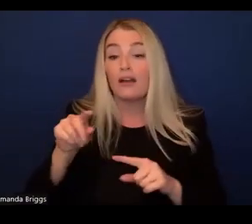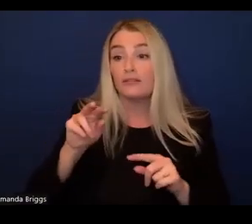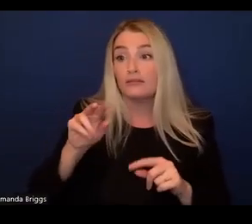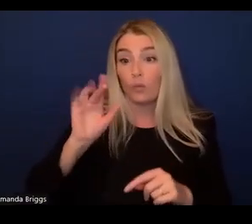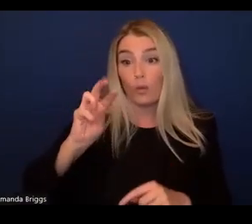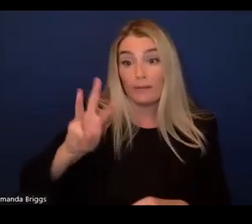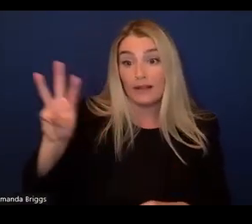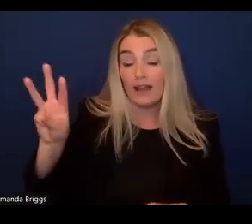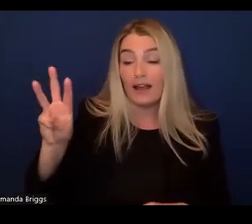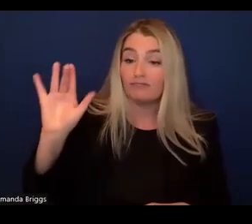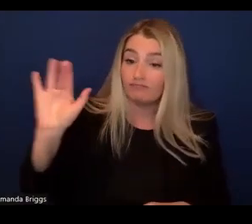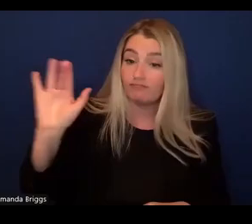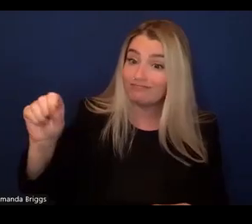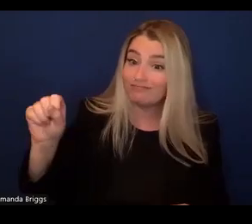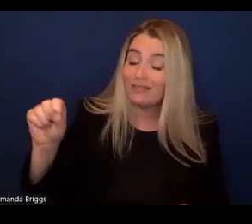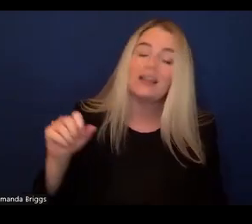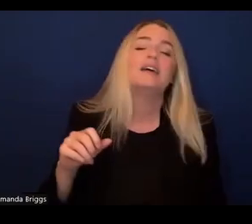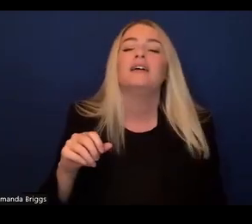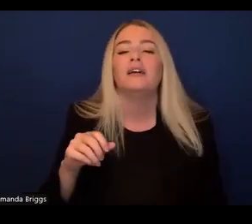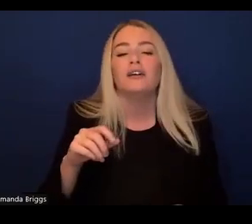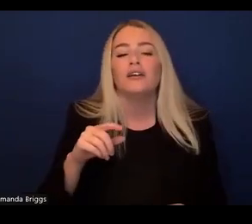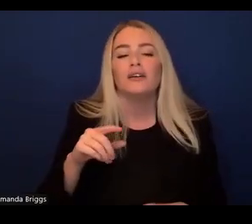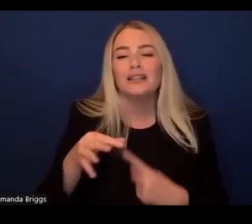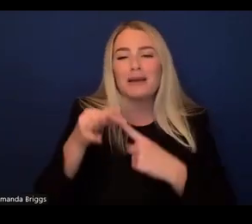Go. And you can look under under Special Education.